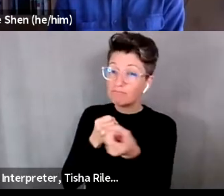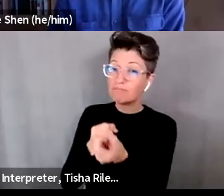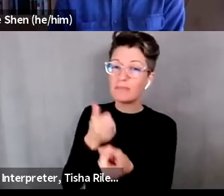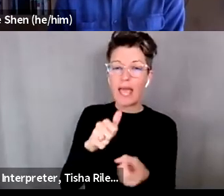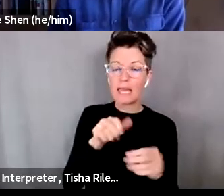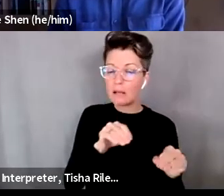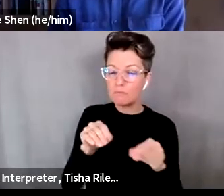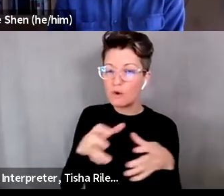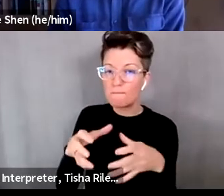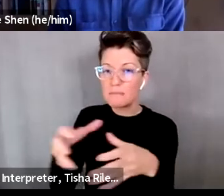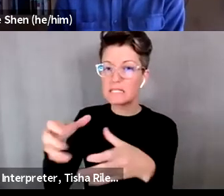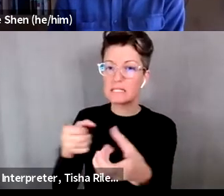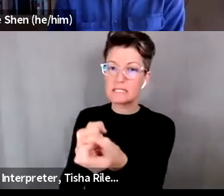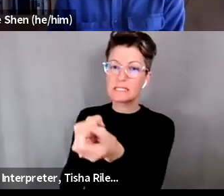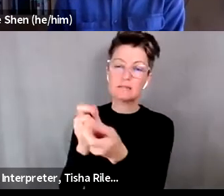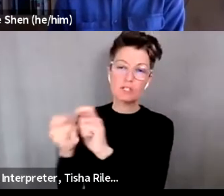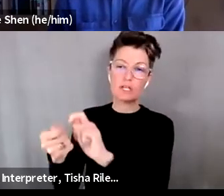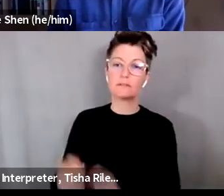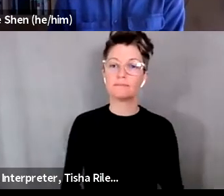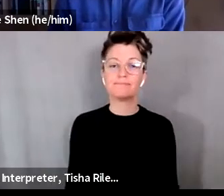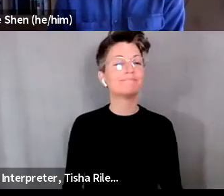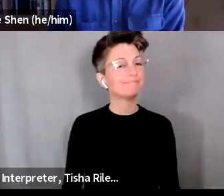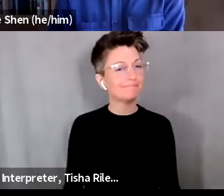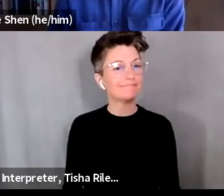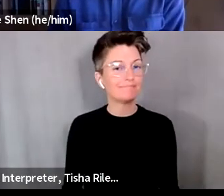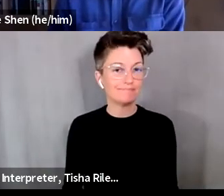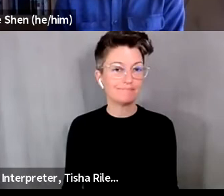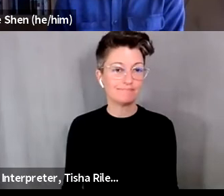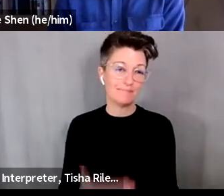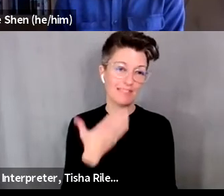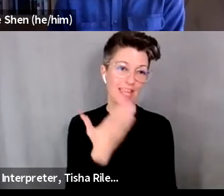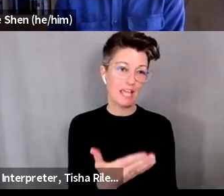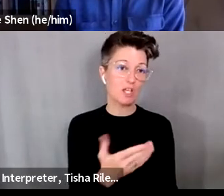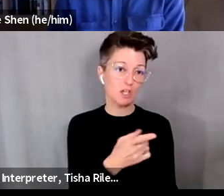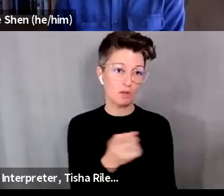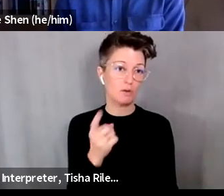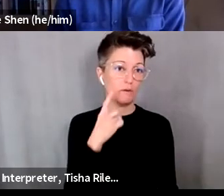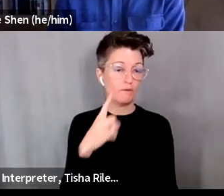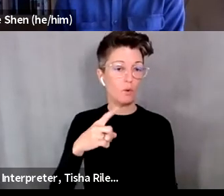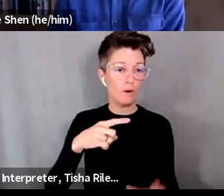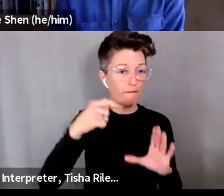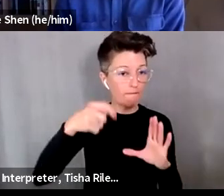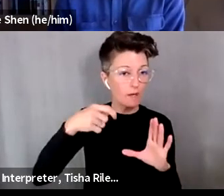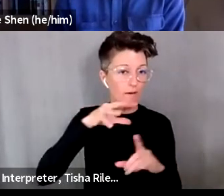Yeah, I wanna thank you all for filming the scene of her passing, because I, I think